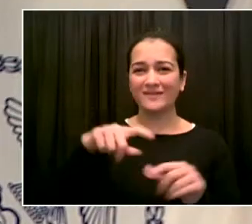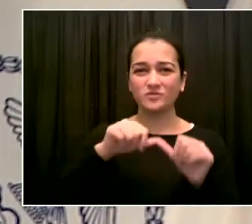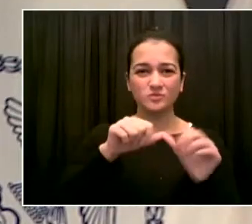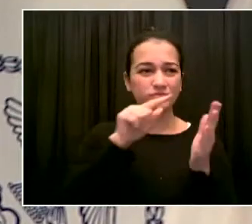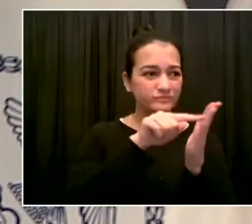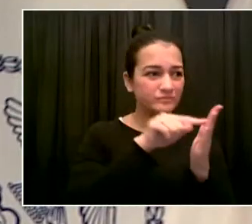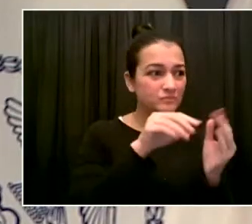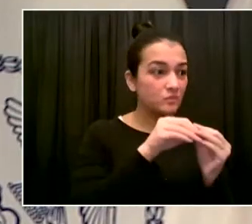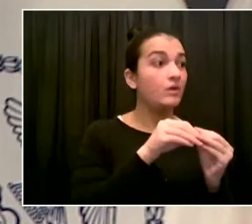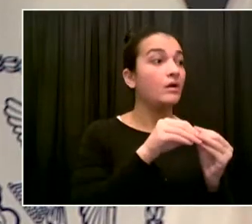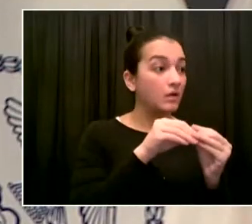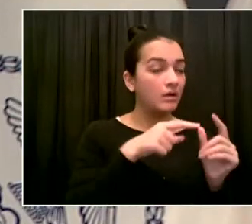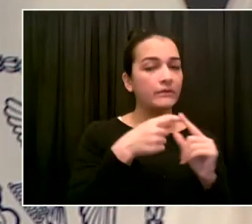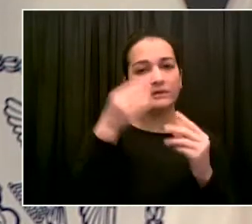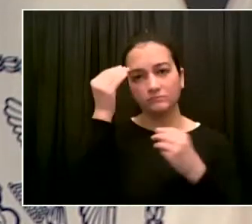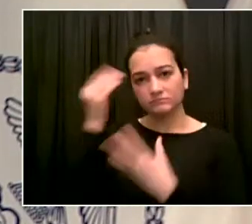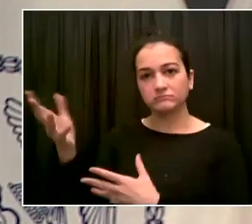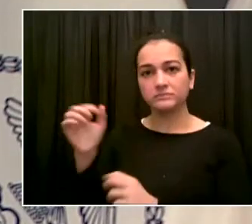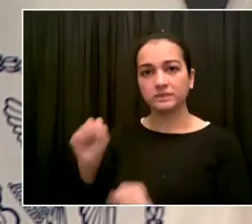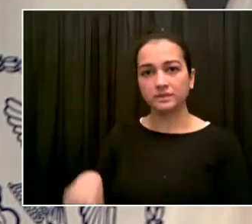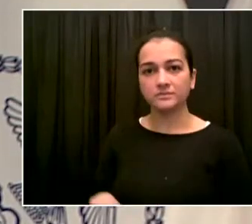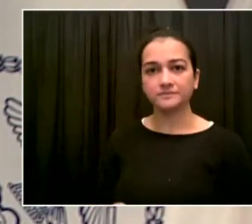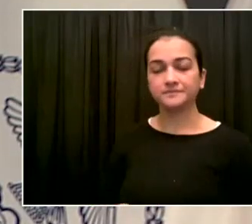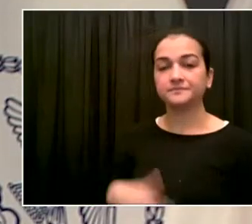DETAILED INFORMATION. WE WILL CERTAINLY LOOK INTO IT AND